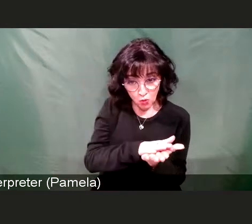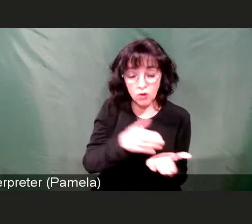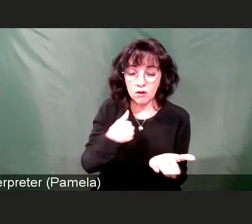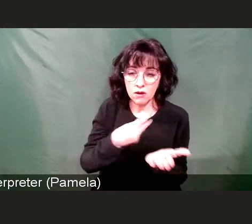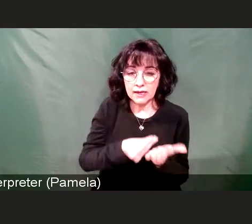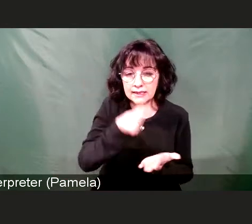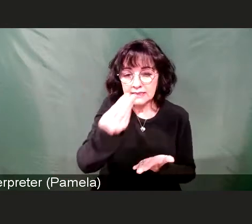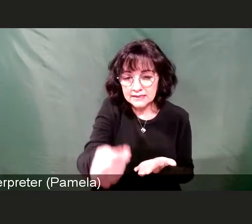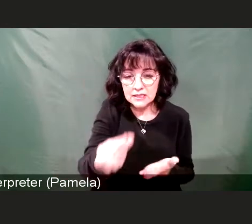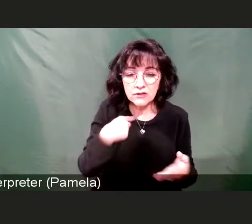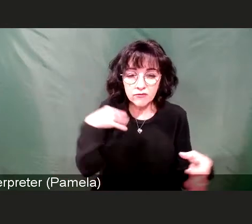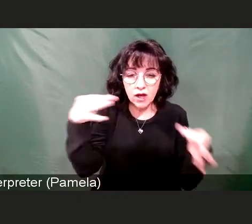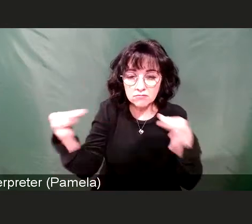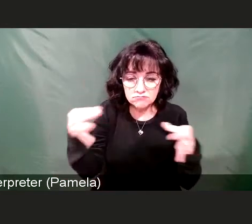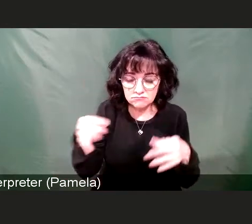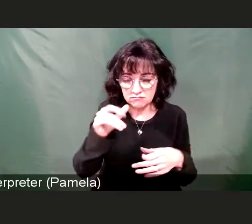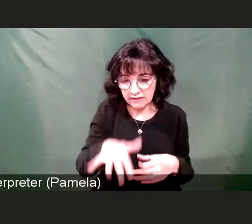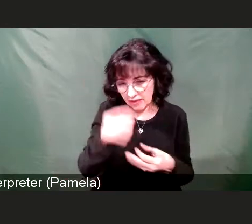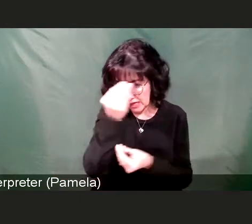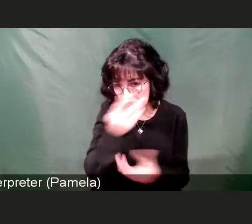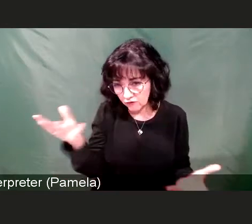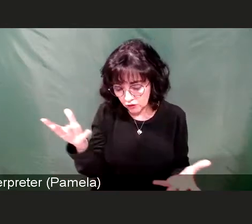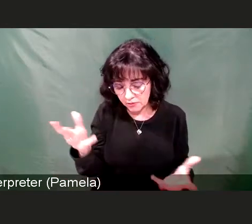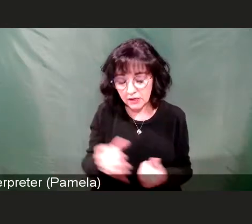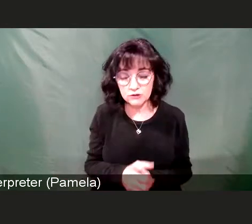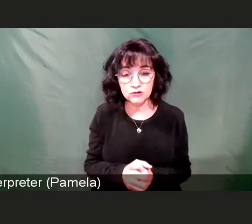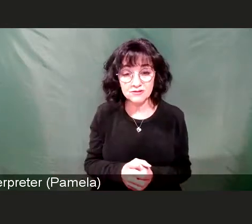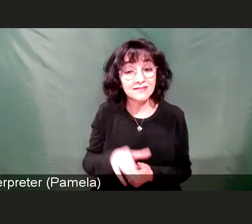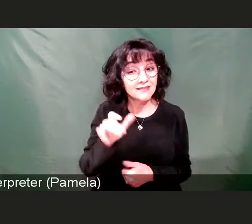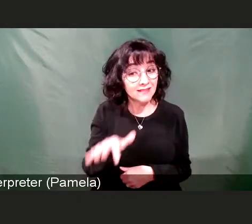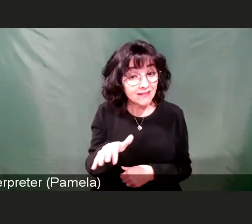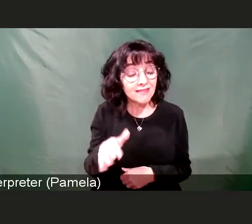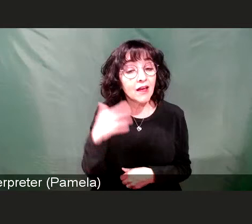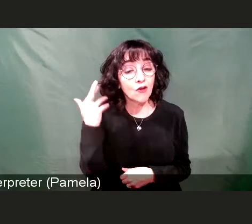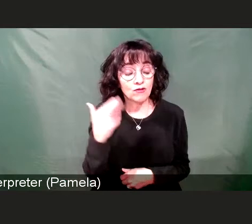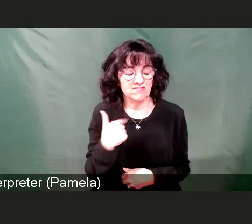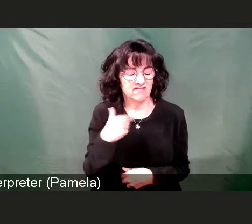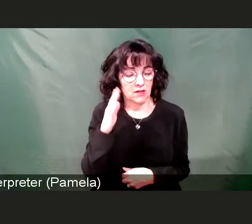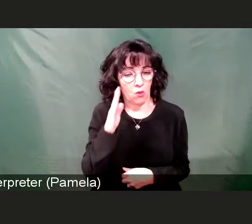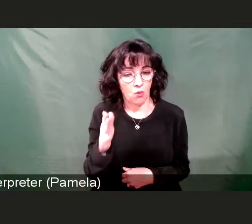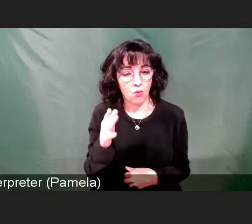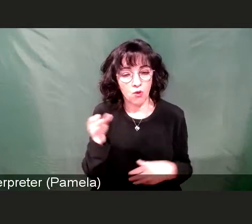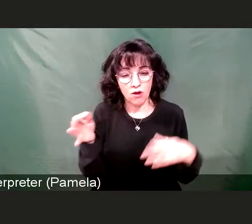an important study that came out in a very prestigious medical journal yesterday,